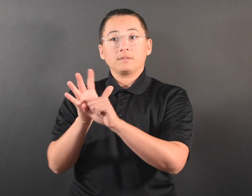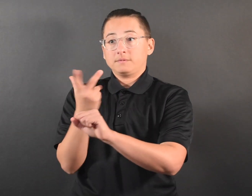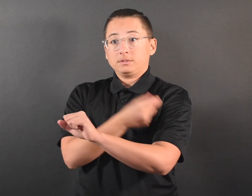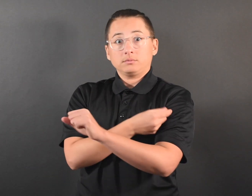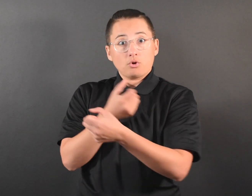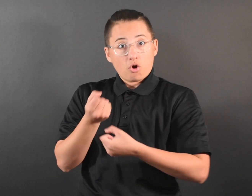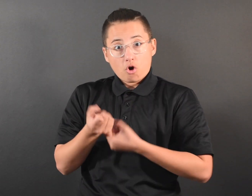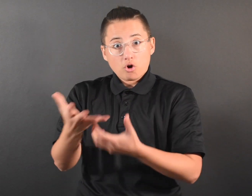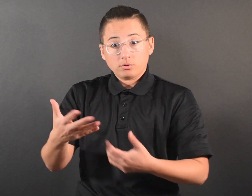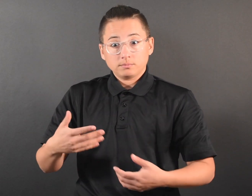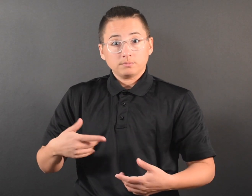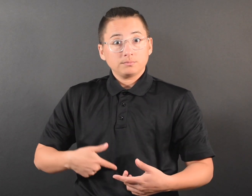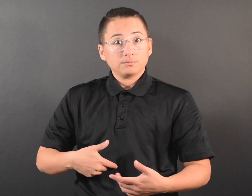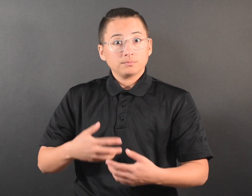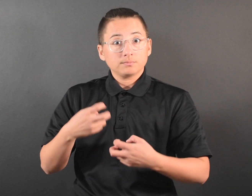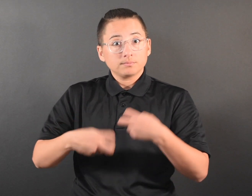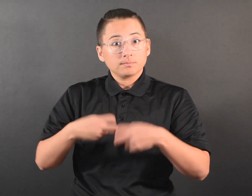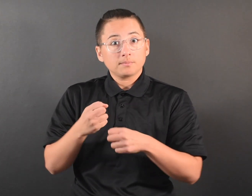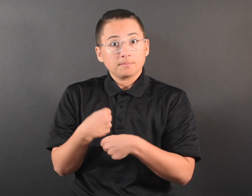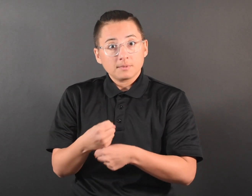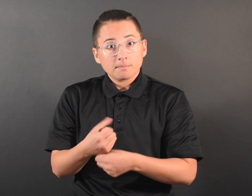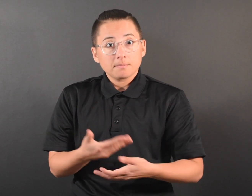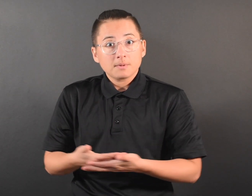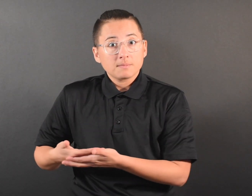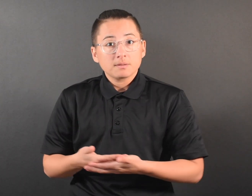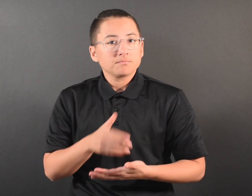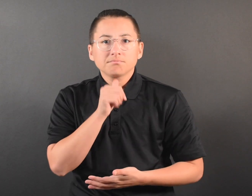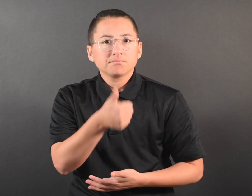If you would like to have a baby someday, you can get the COVID-19 vaccine.